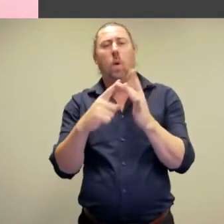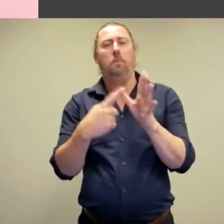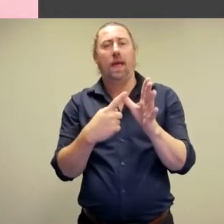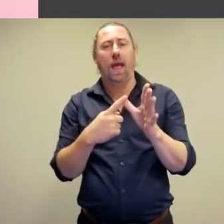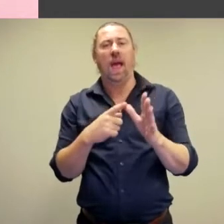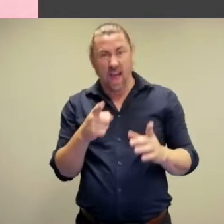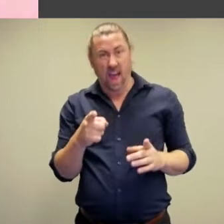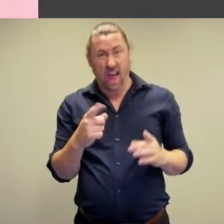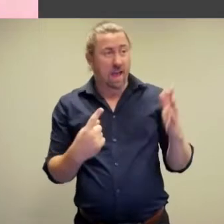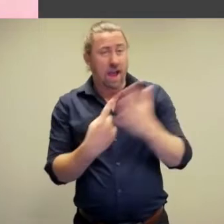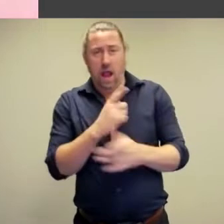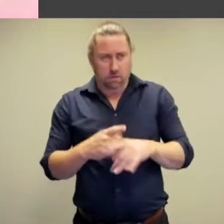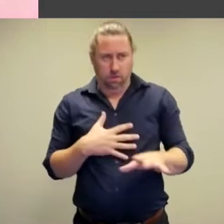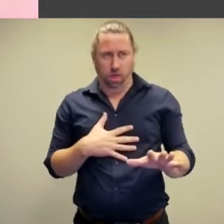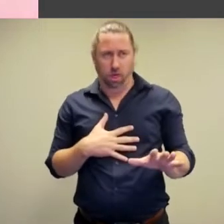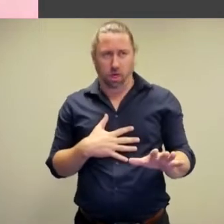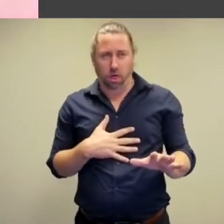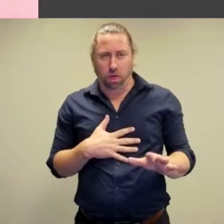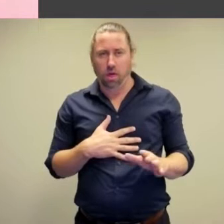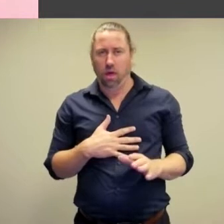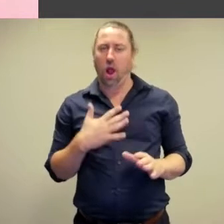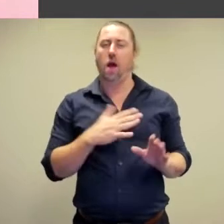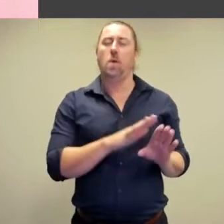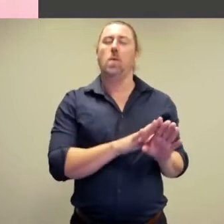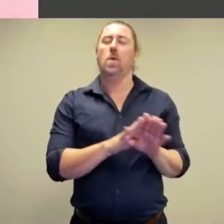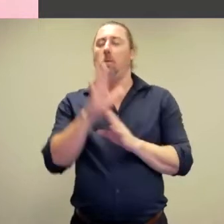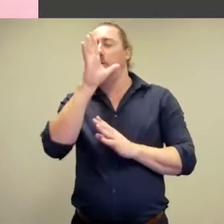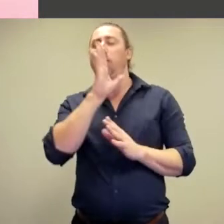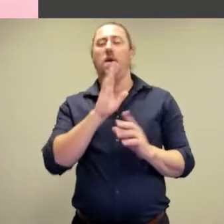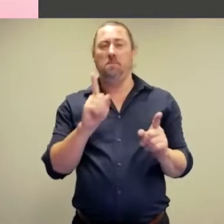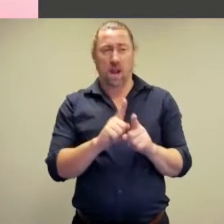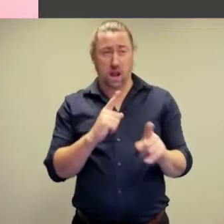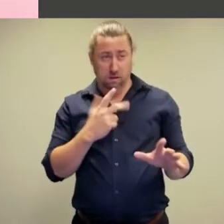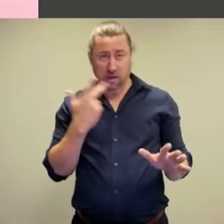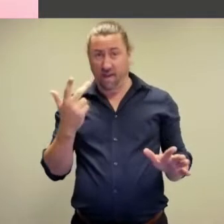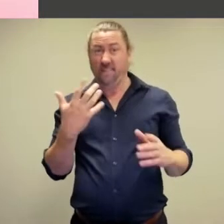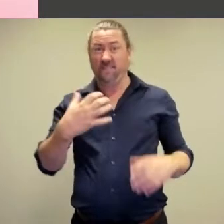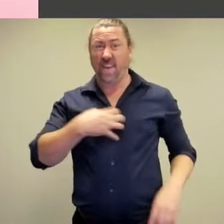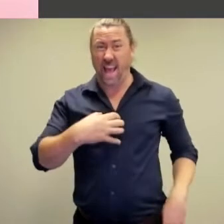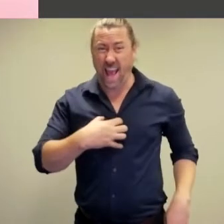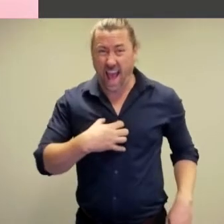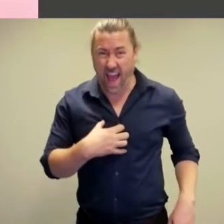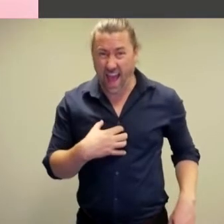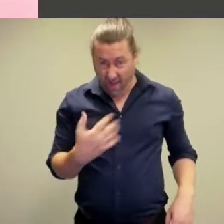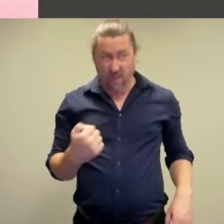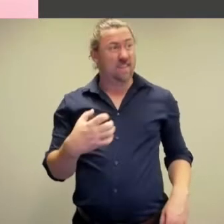as a kind of queasiness, disgust